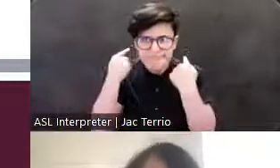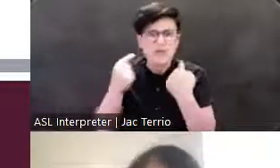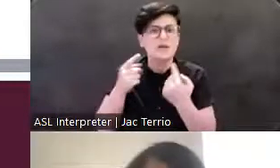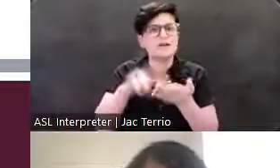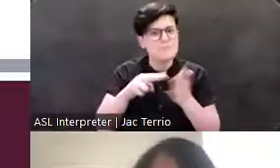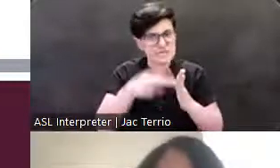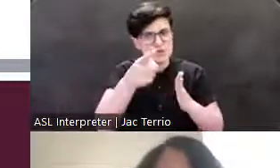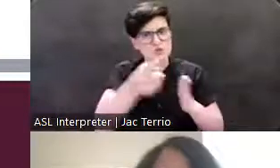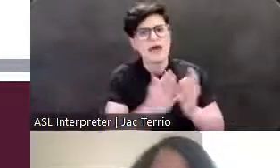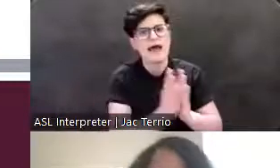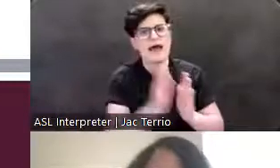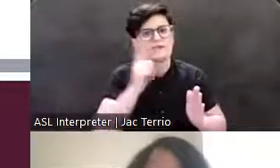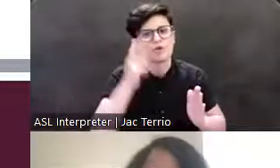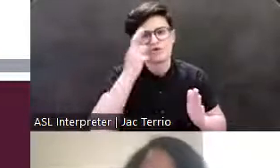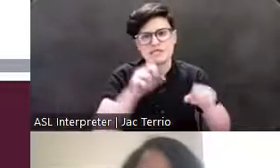how to submit the application.